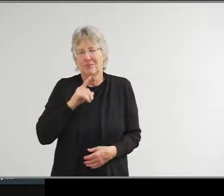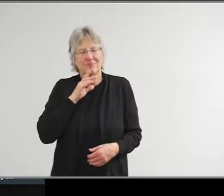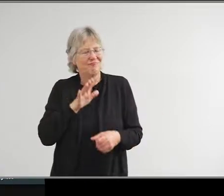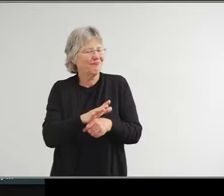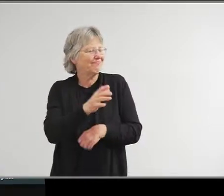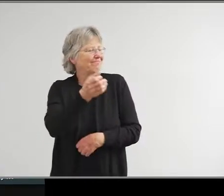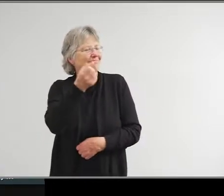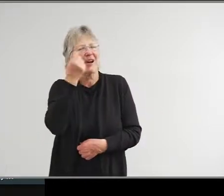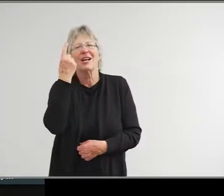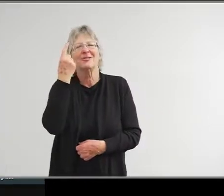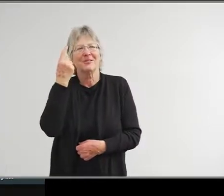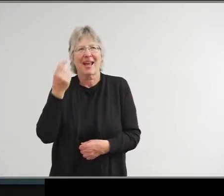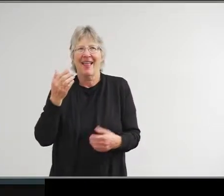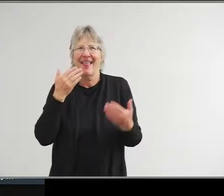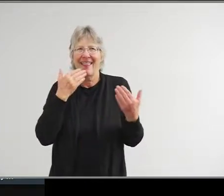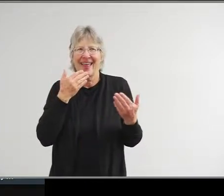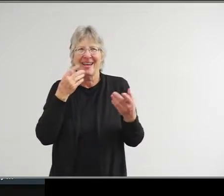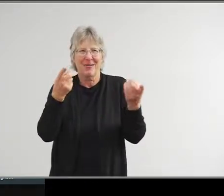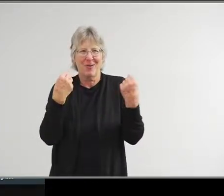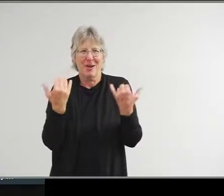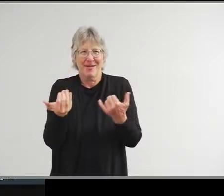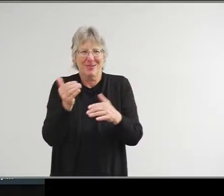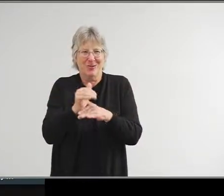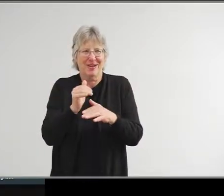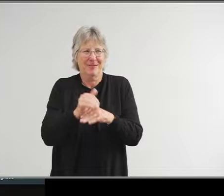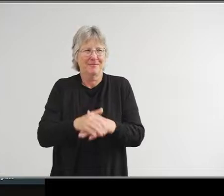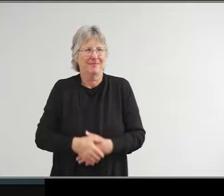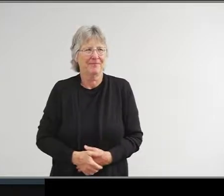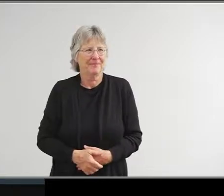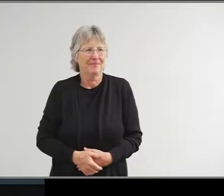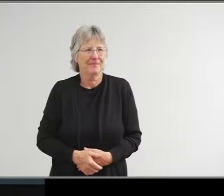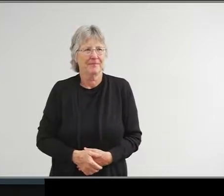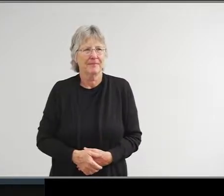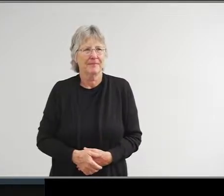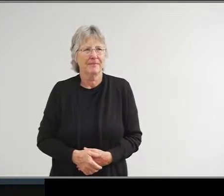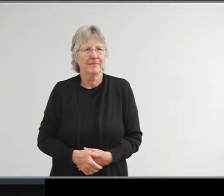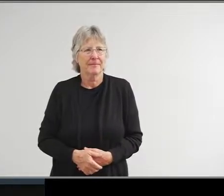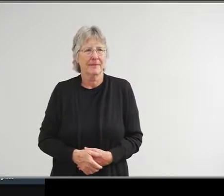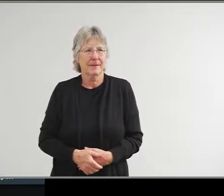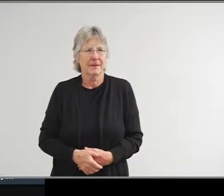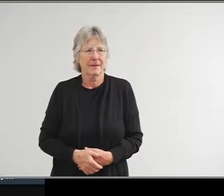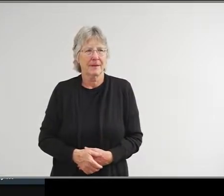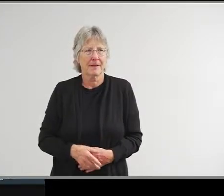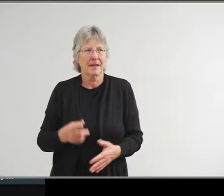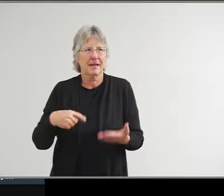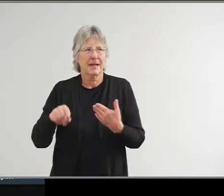but thank you for being with us tonight. Next we go to communications,